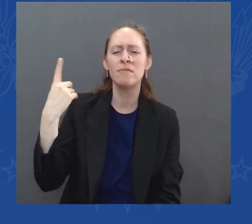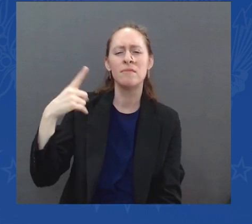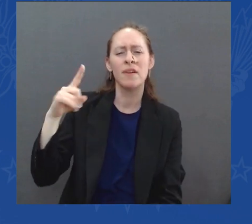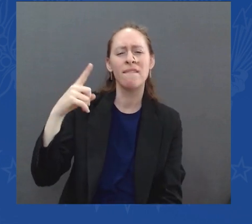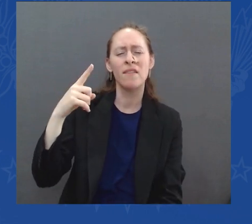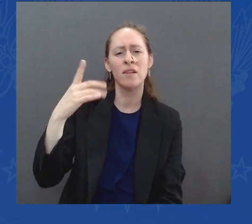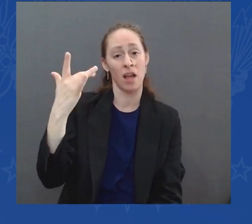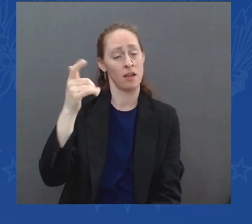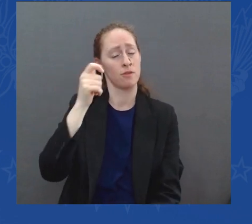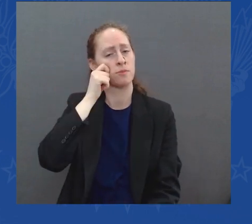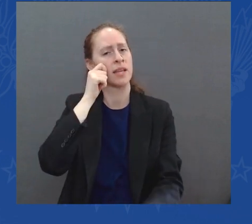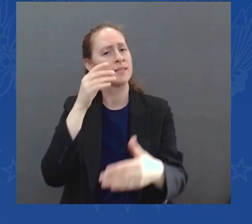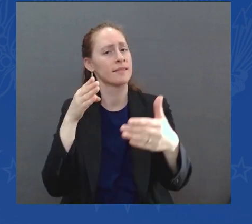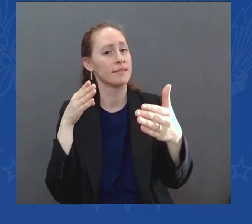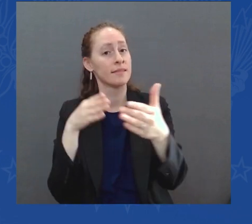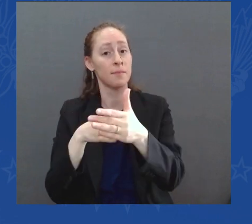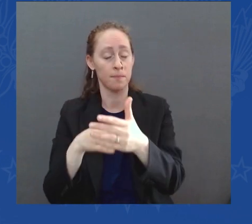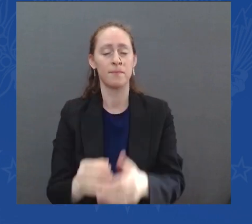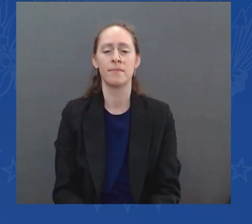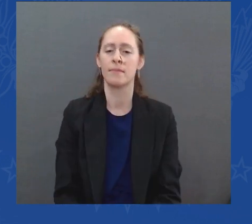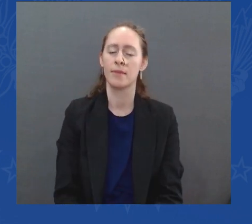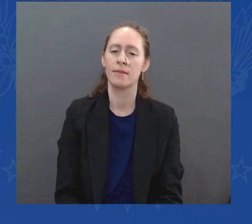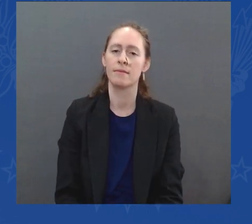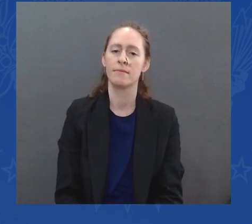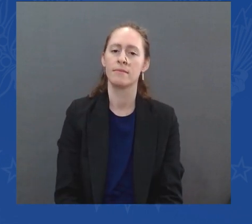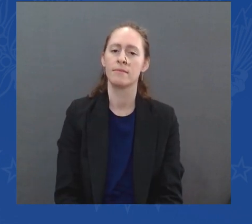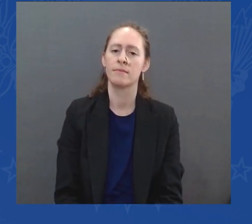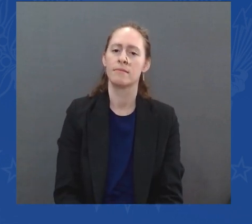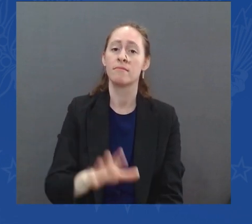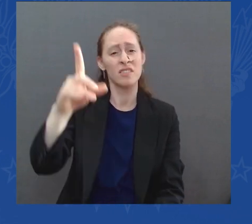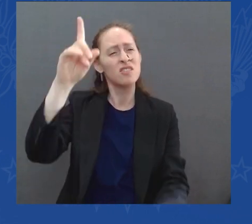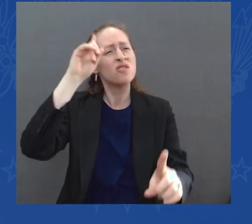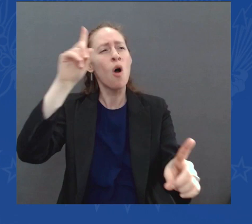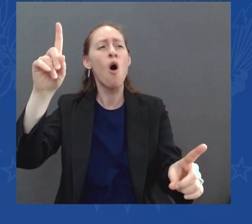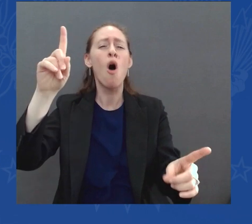They were acts committed to secure political and social control,